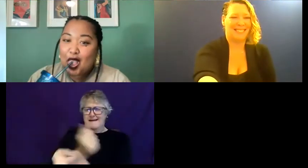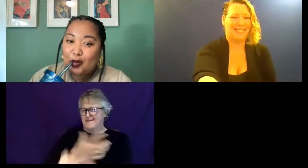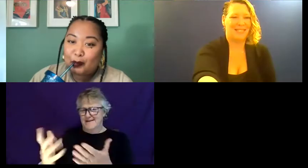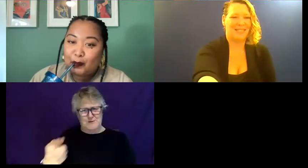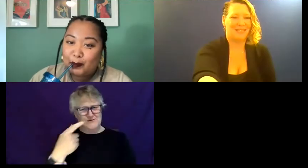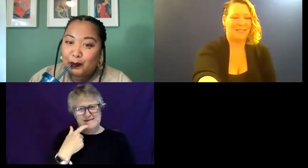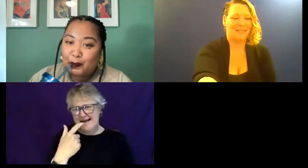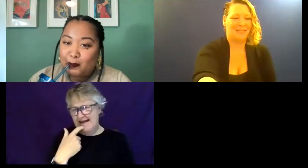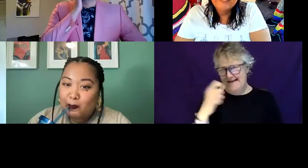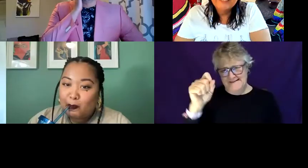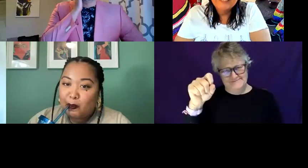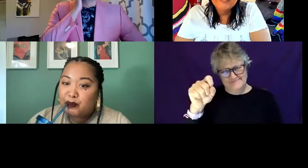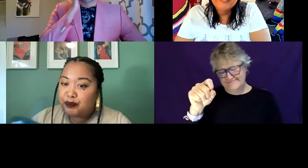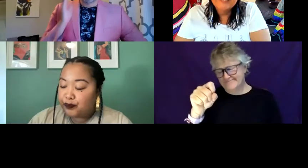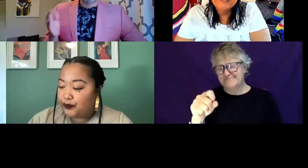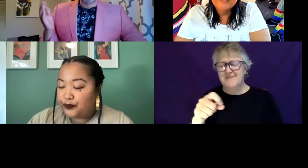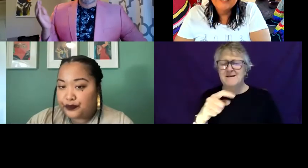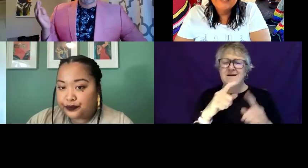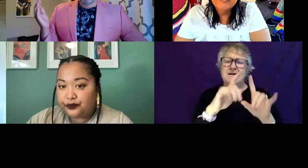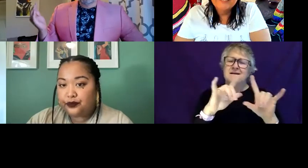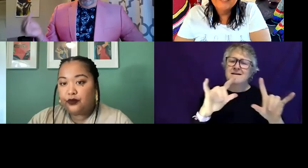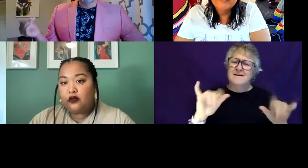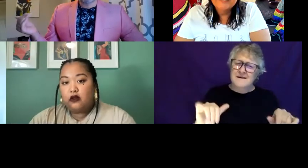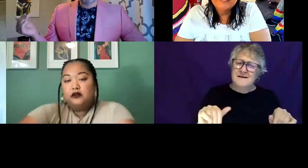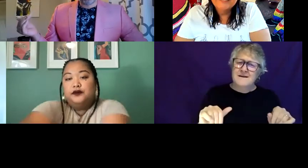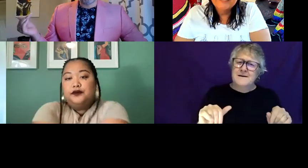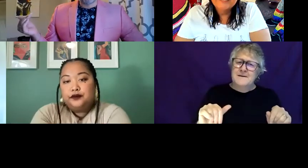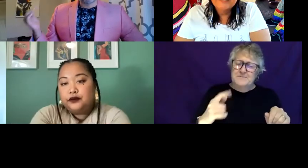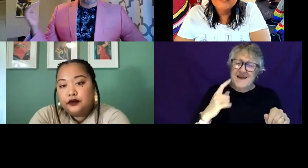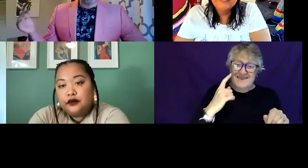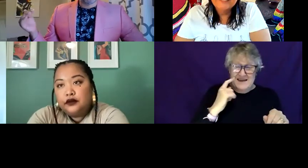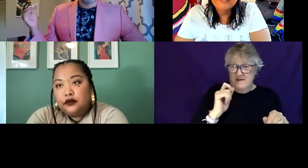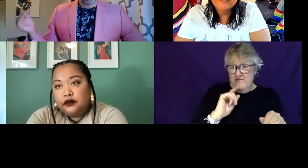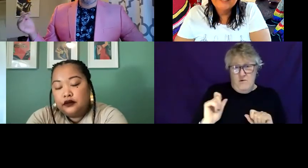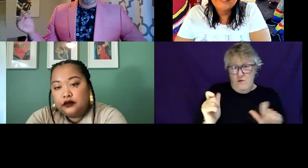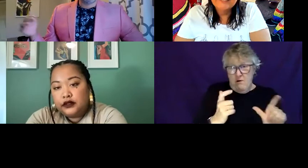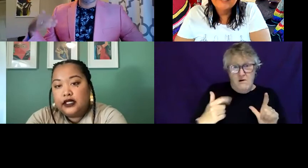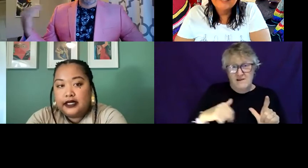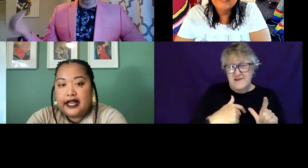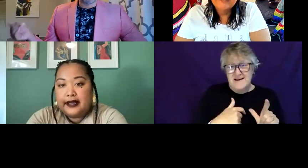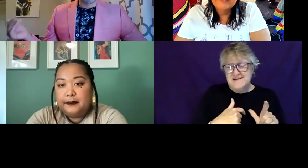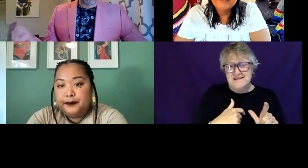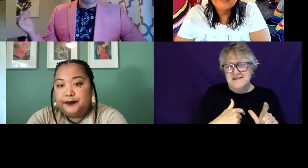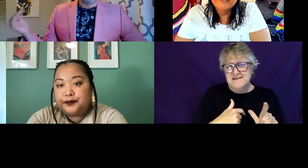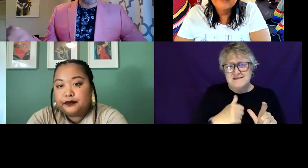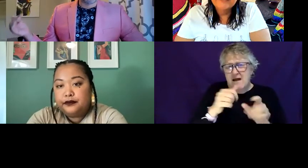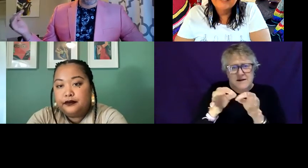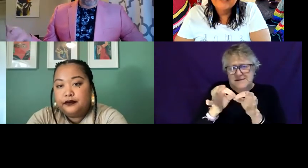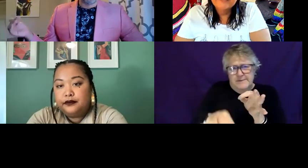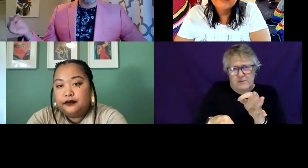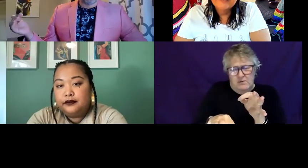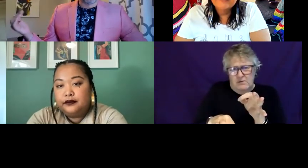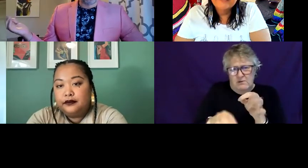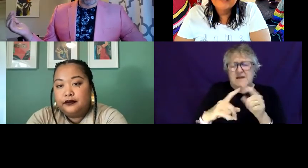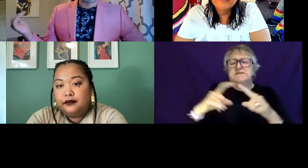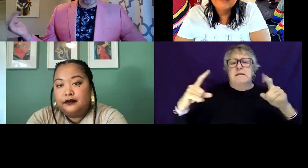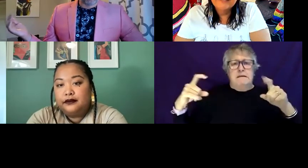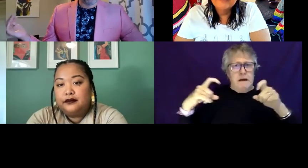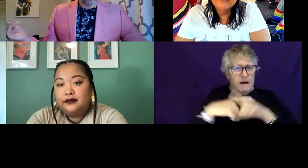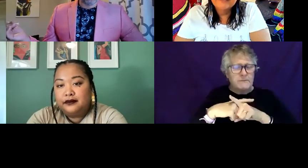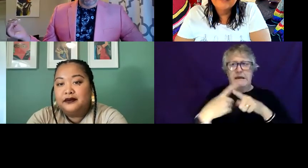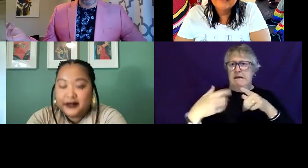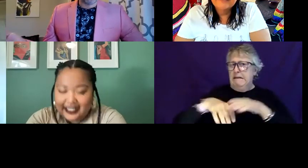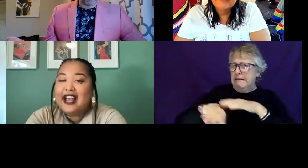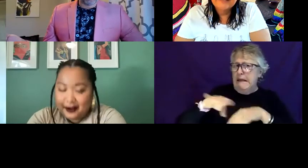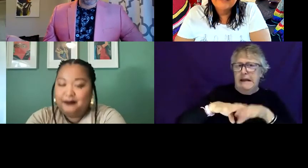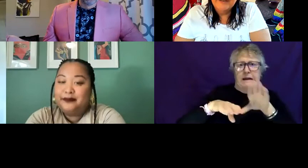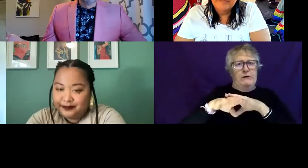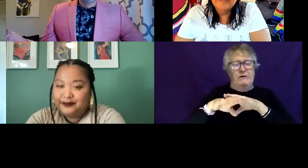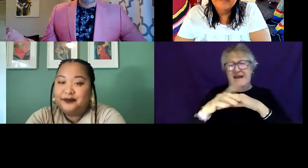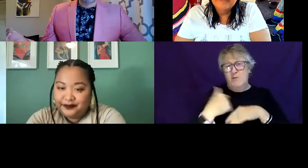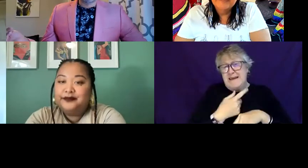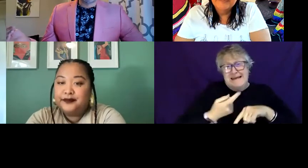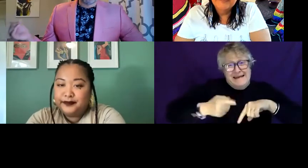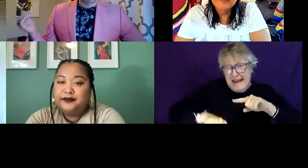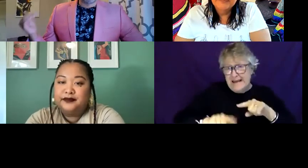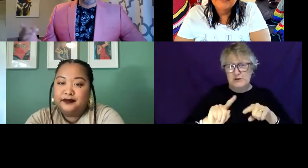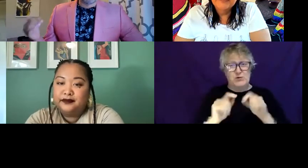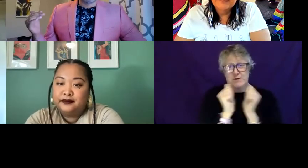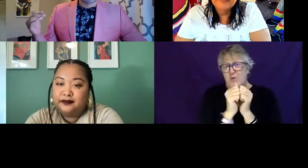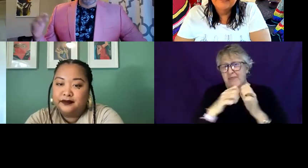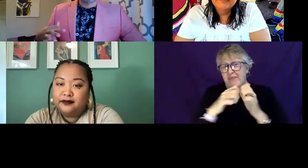And I think it's also, for all of us, just so layered and complicated because we also can't do this without large, white-led institutions.